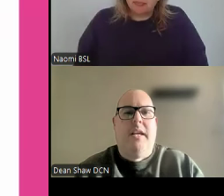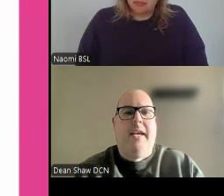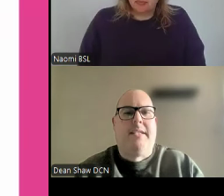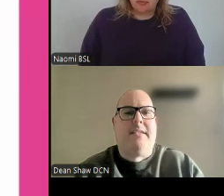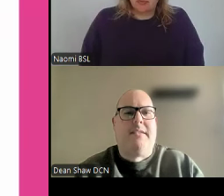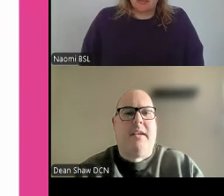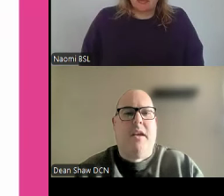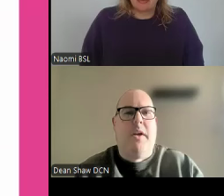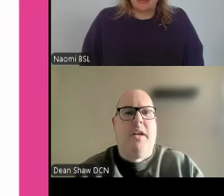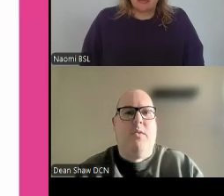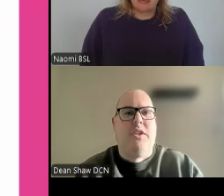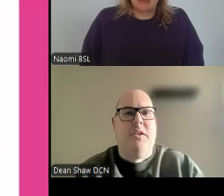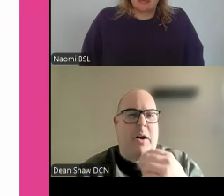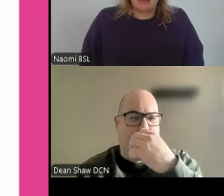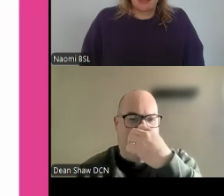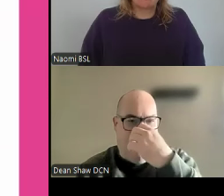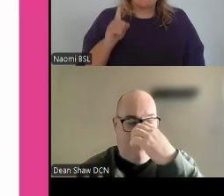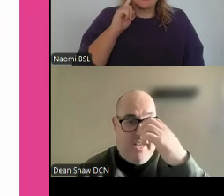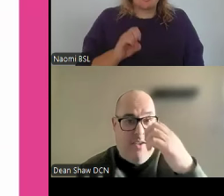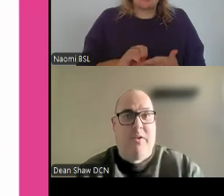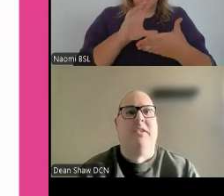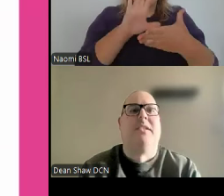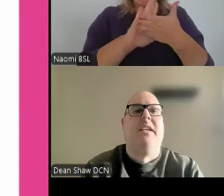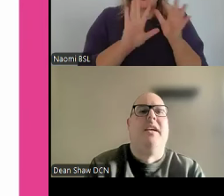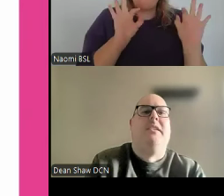Yes. We're launching the poll now. Hopefully, everyone can see that.